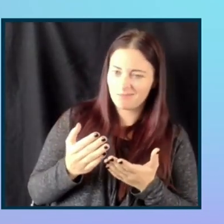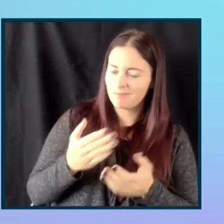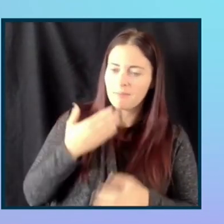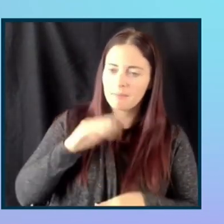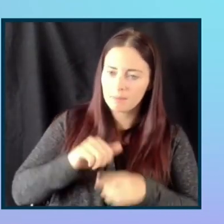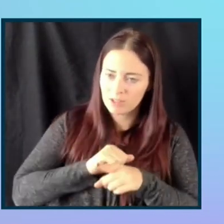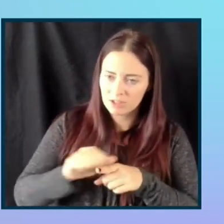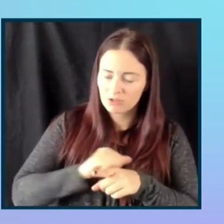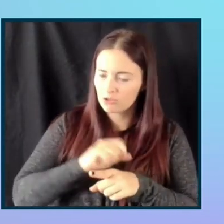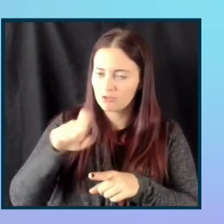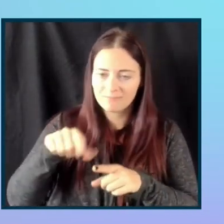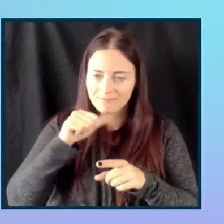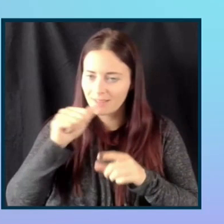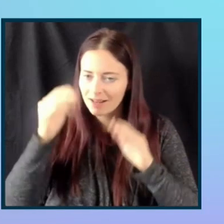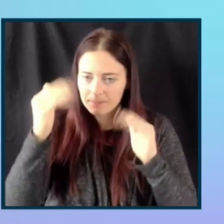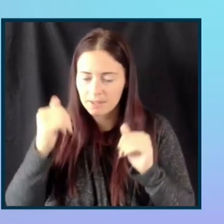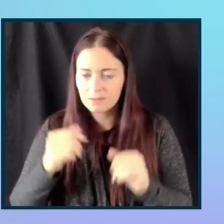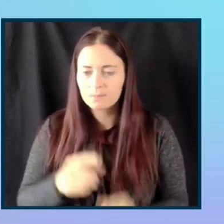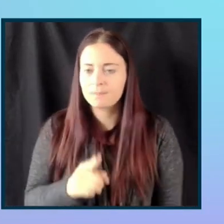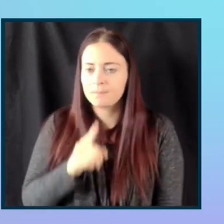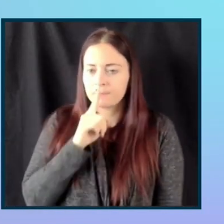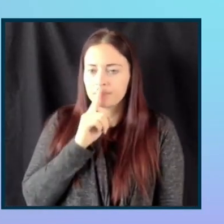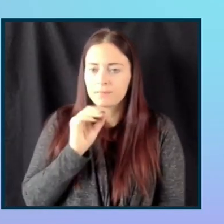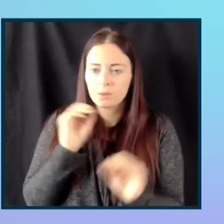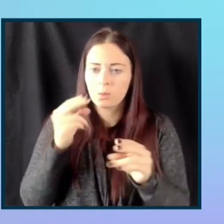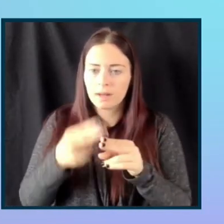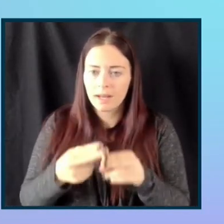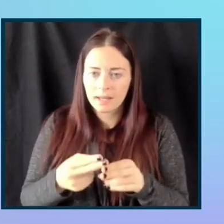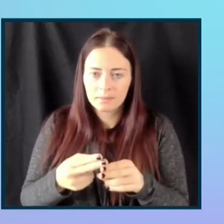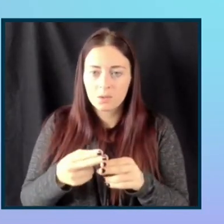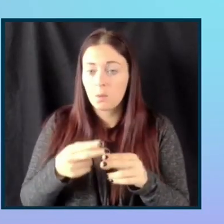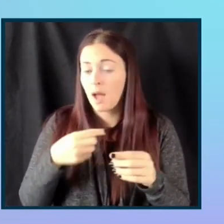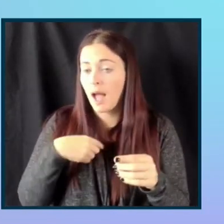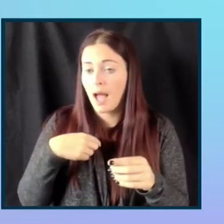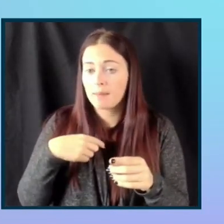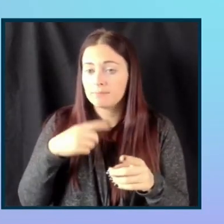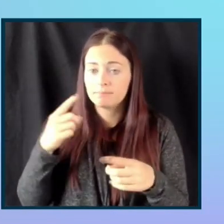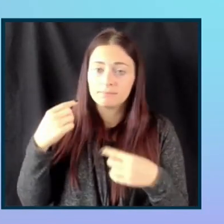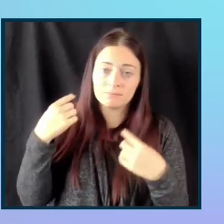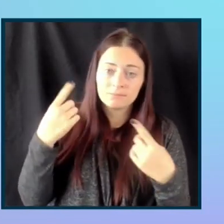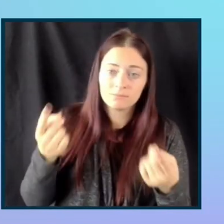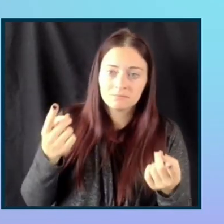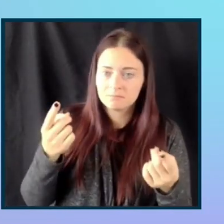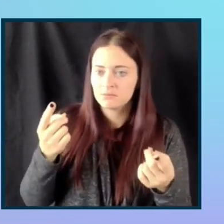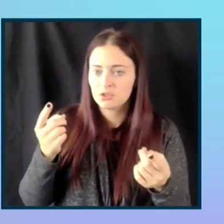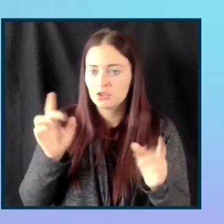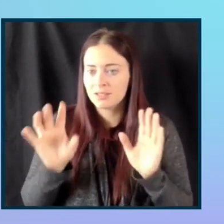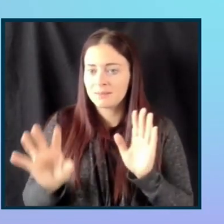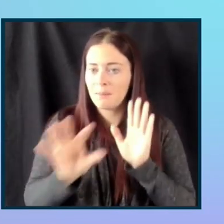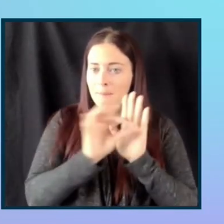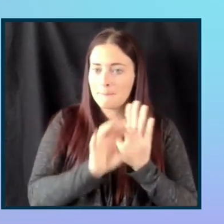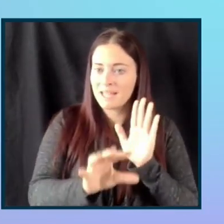This one's from anonymous. I'm just kind of doing these democratically based on up-votes. I'm hoping that's anonymous as in a person